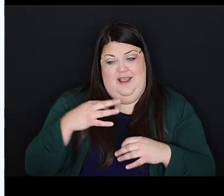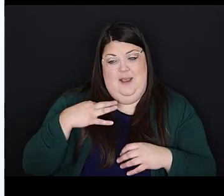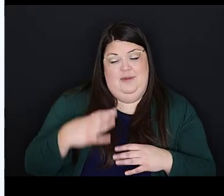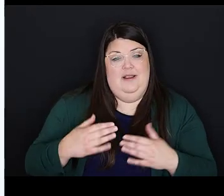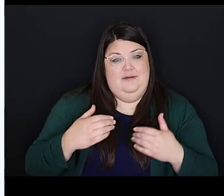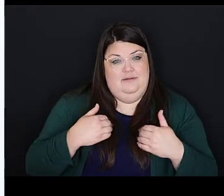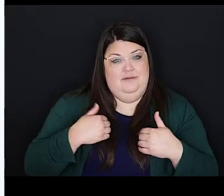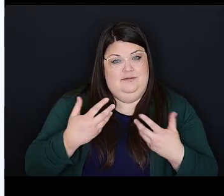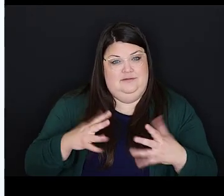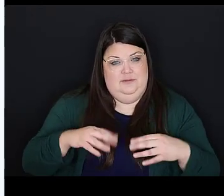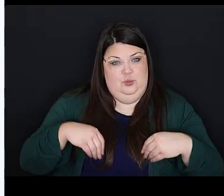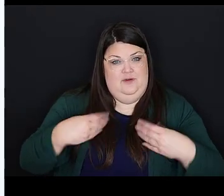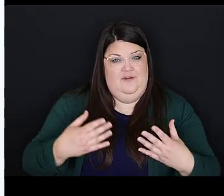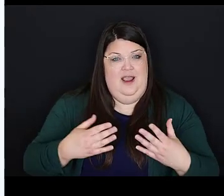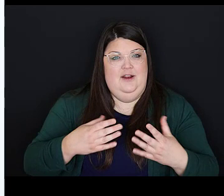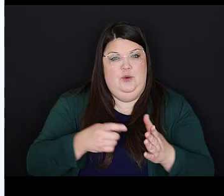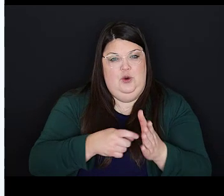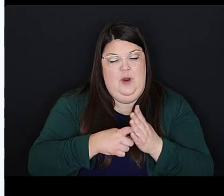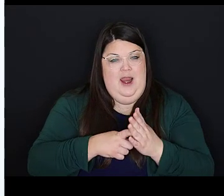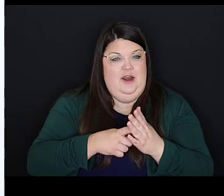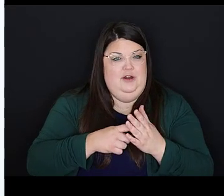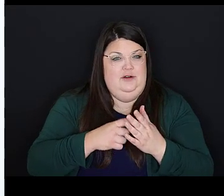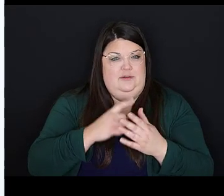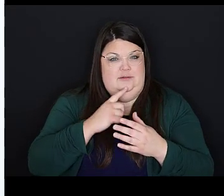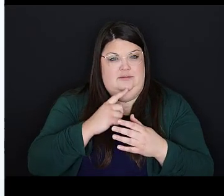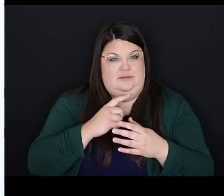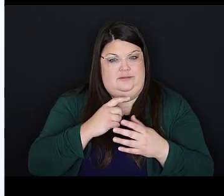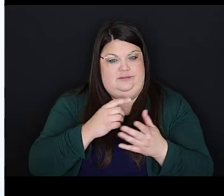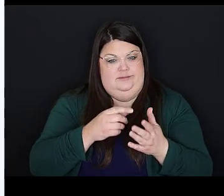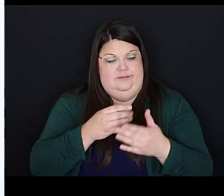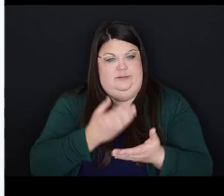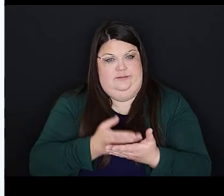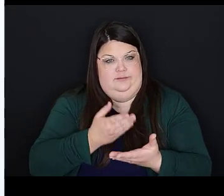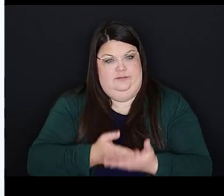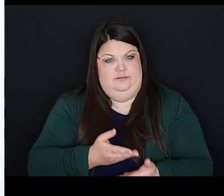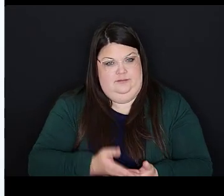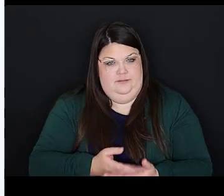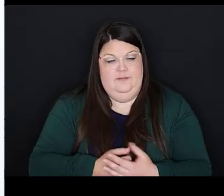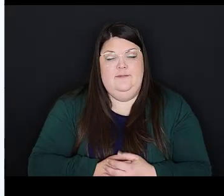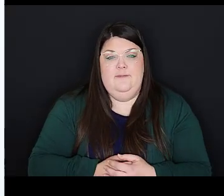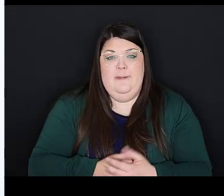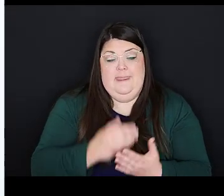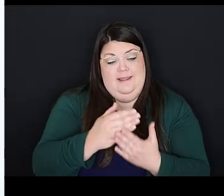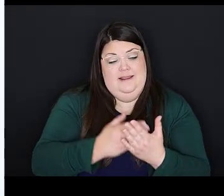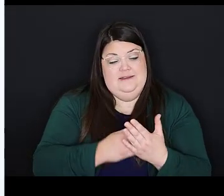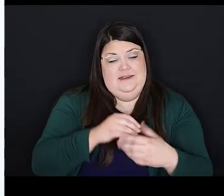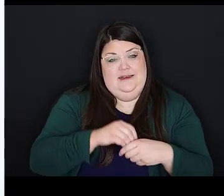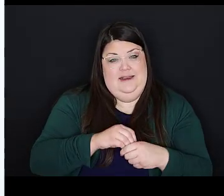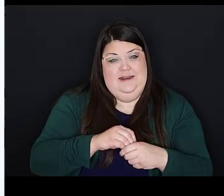has provided the required assurances. Listed in the application kit are